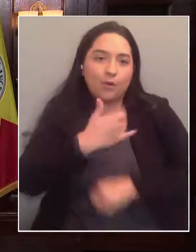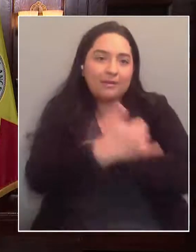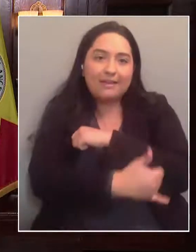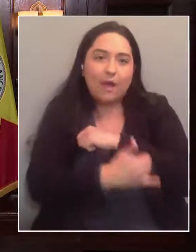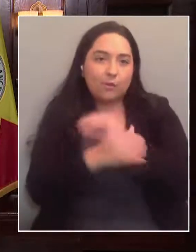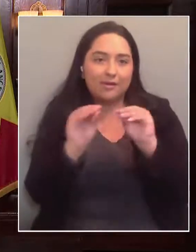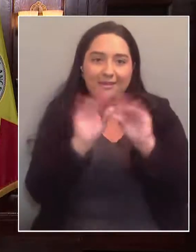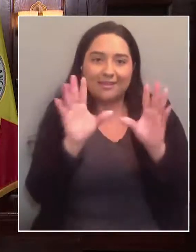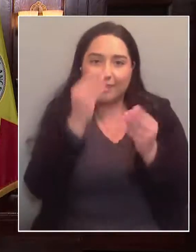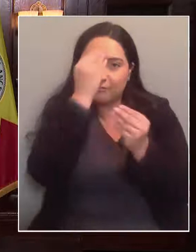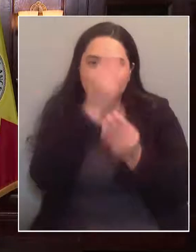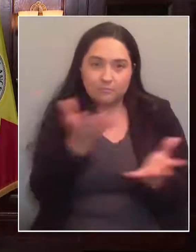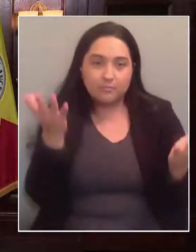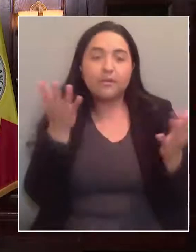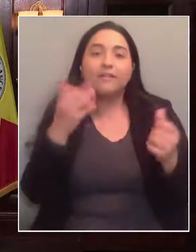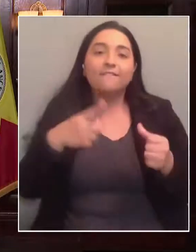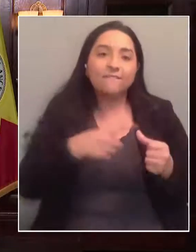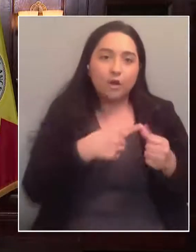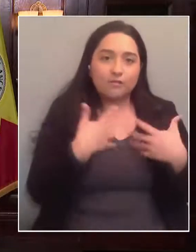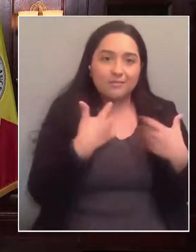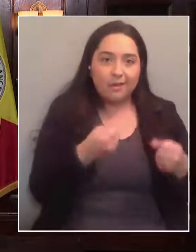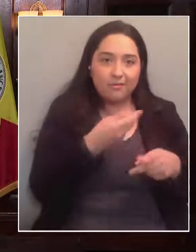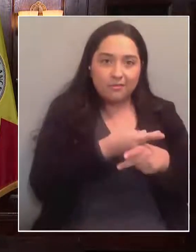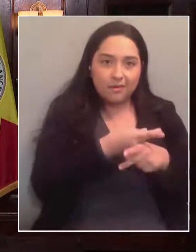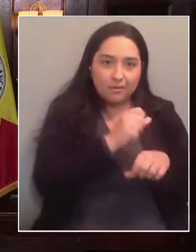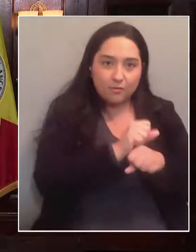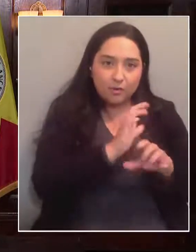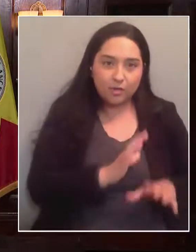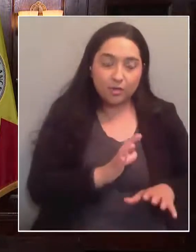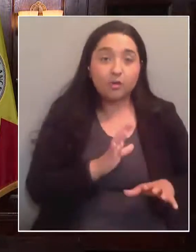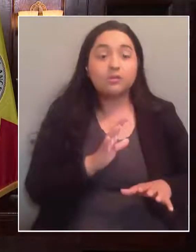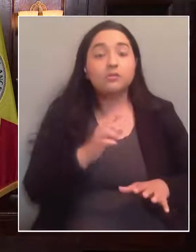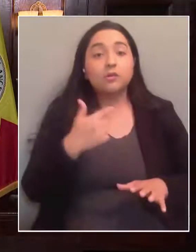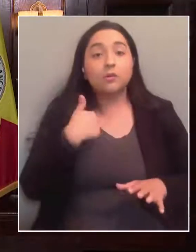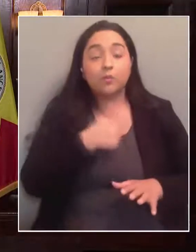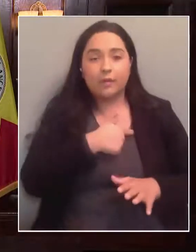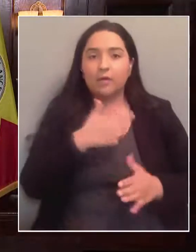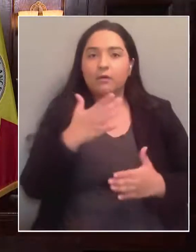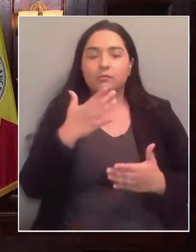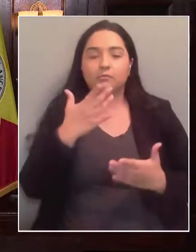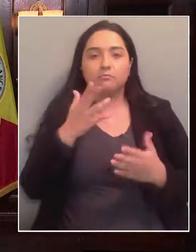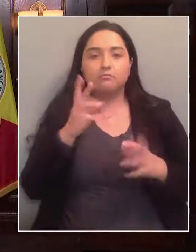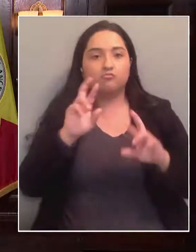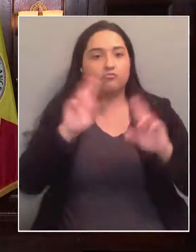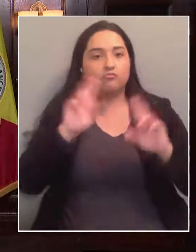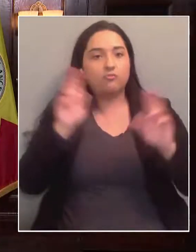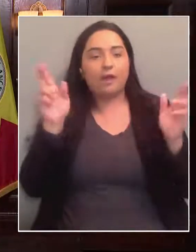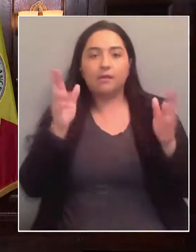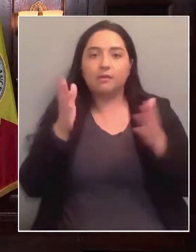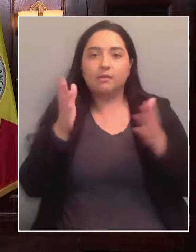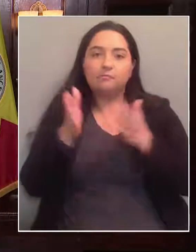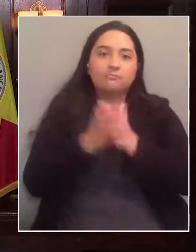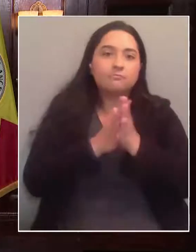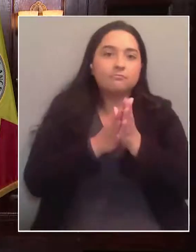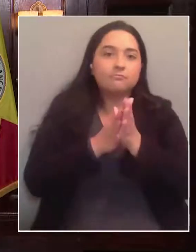NAIG WE CAN DO AS A CITY TO ASSIST AND ACCELERATE, WE'RE READY, WILLING AND ABLE. THANK YOU, NEXT QUESTION. THANK YOU.